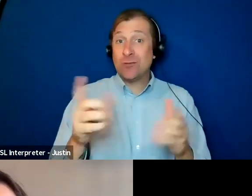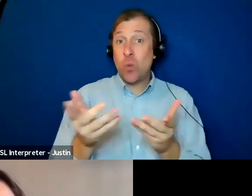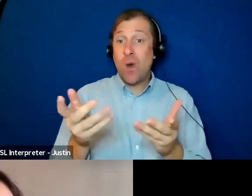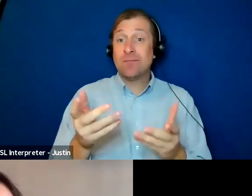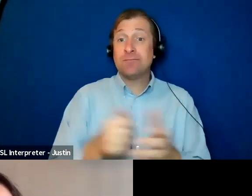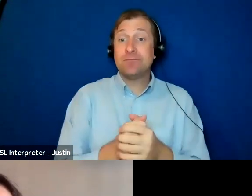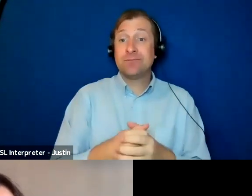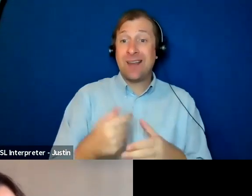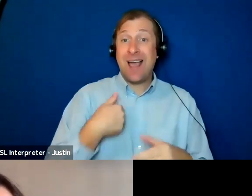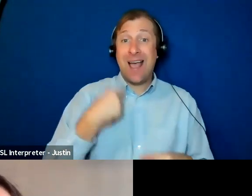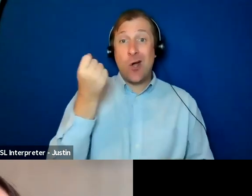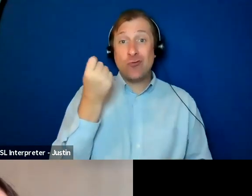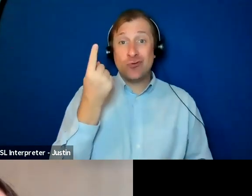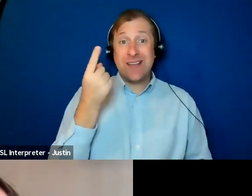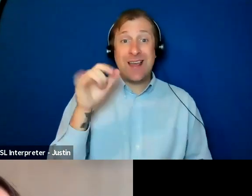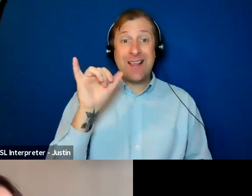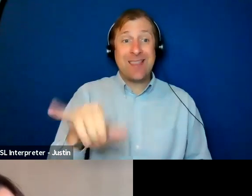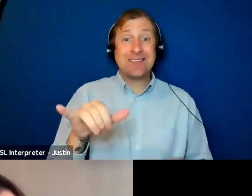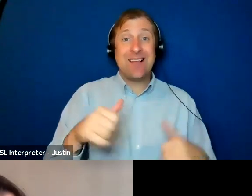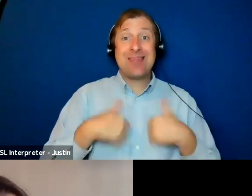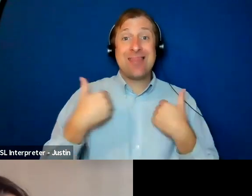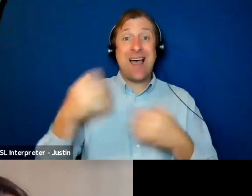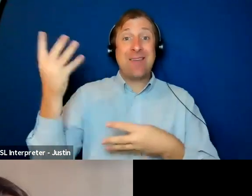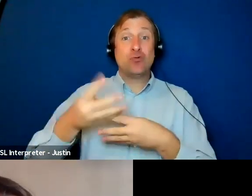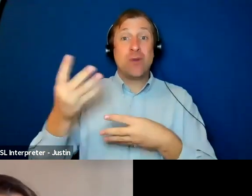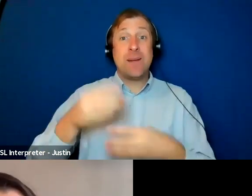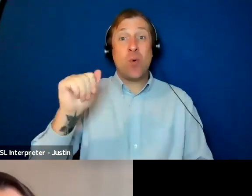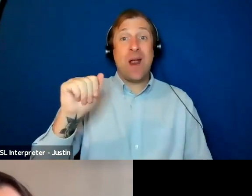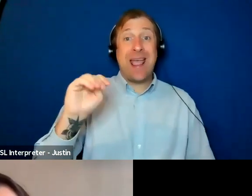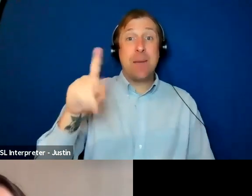"I understand that this is a livestream for the AMPTP agreement,"